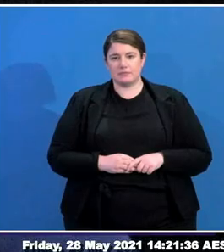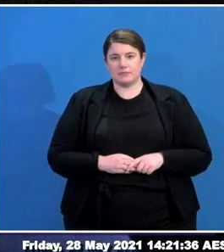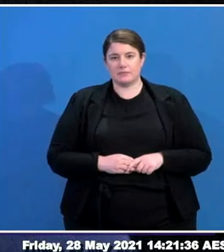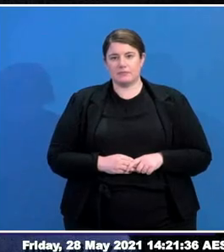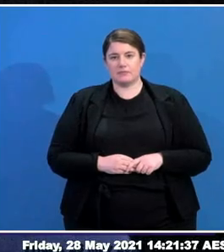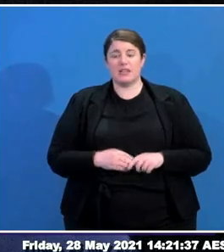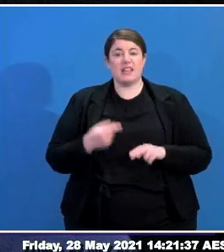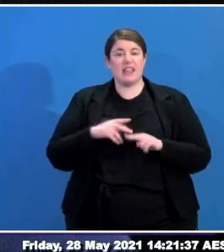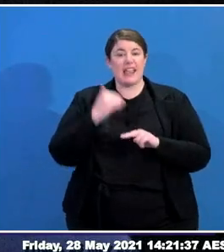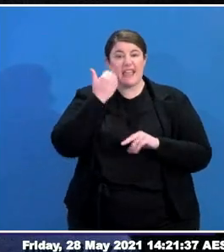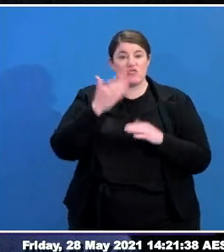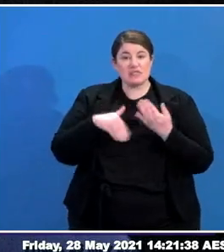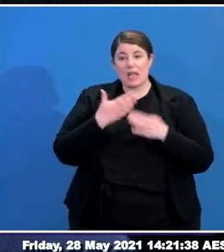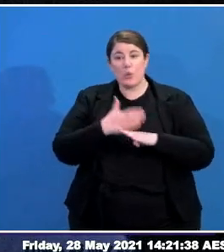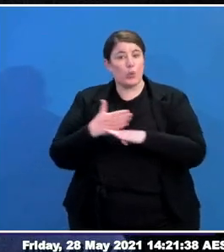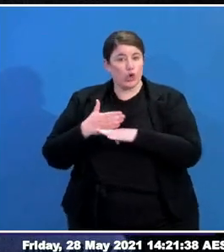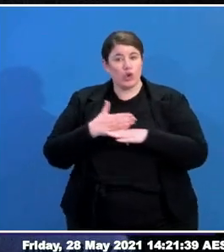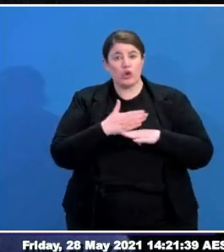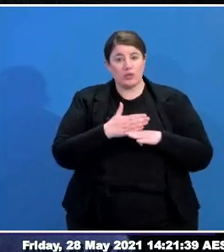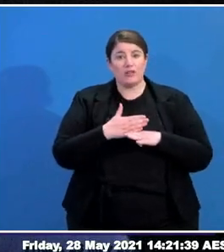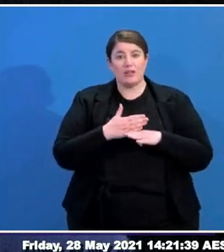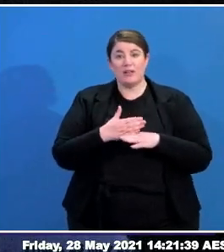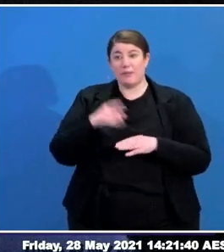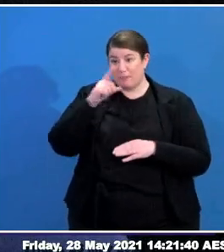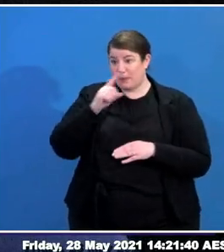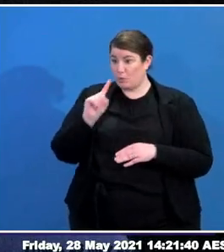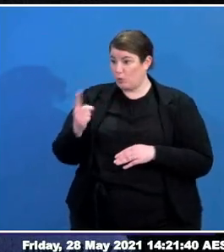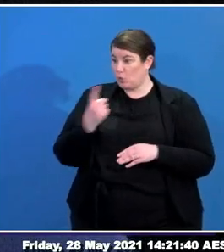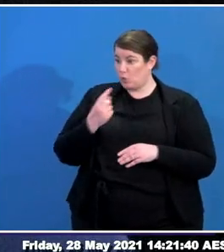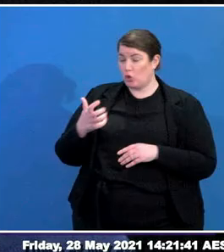with, many of our complainants are themselves people with disability.